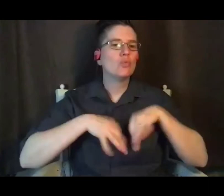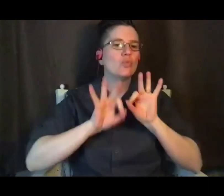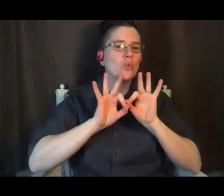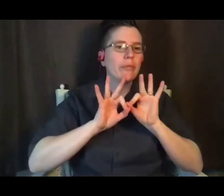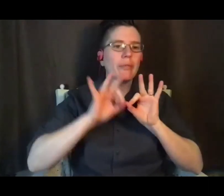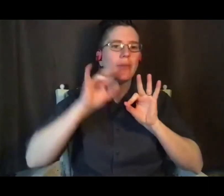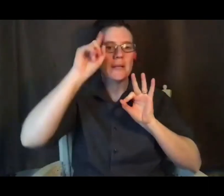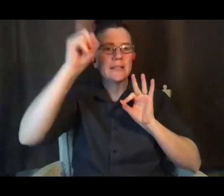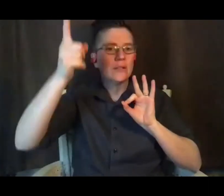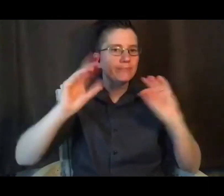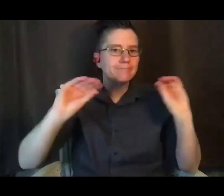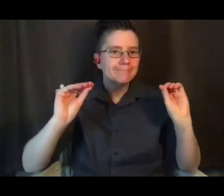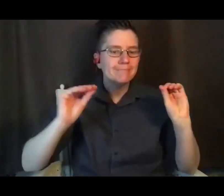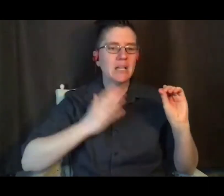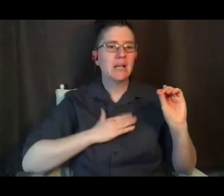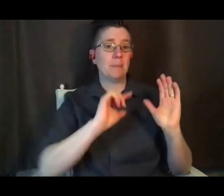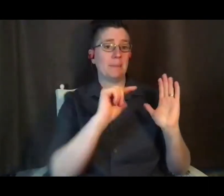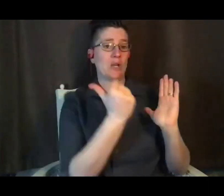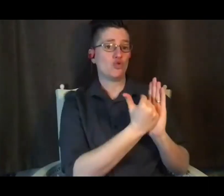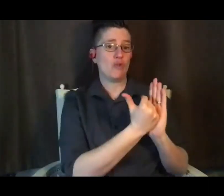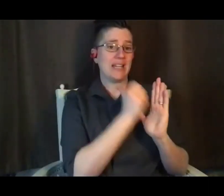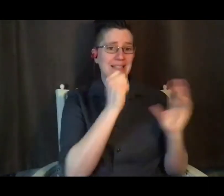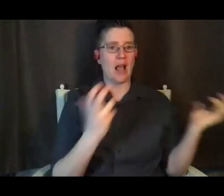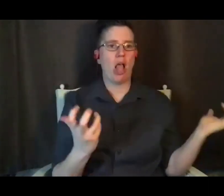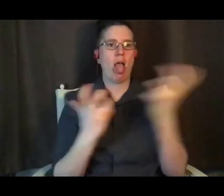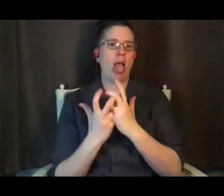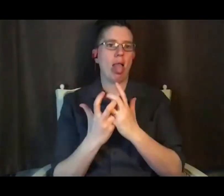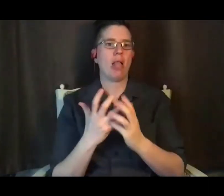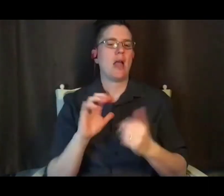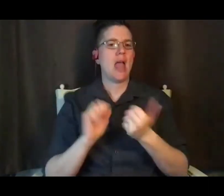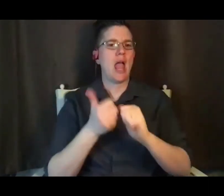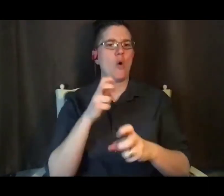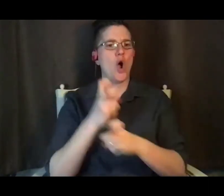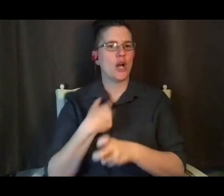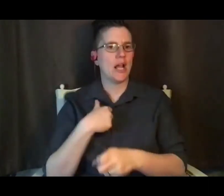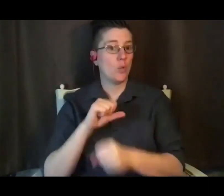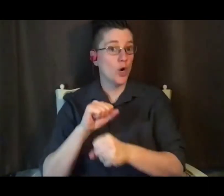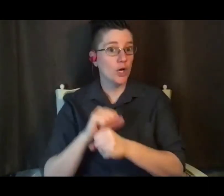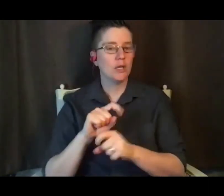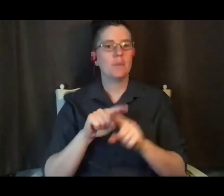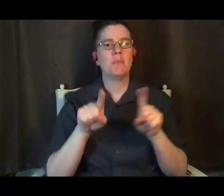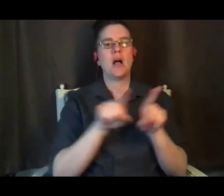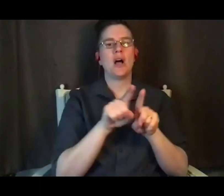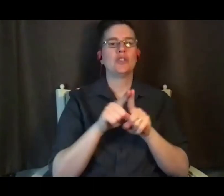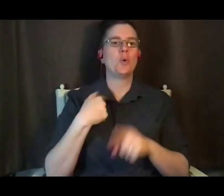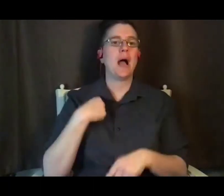did not reflect just how hard i worked they also reflected the fact that i had to survive until